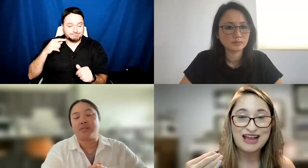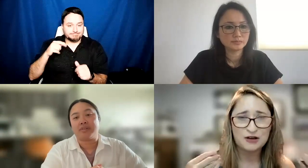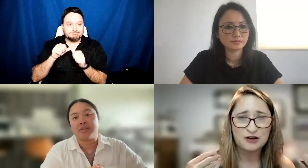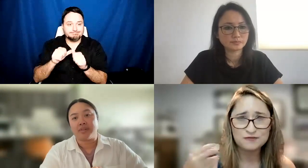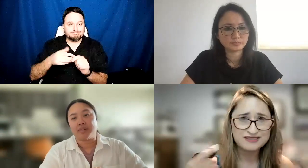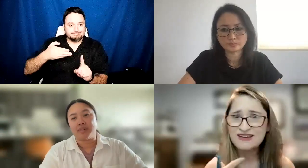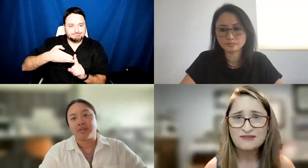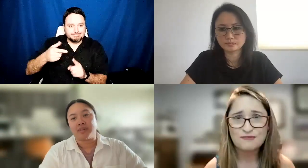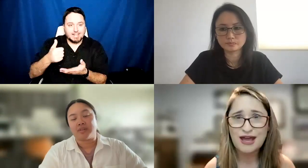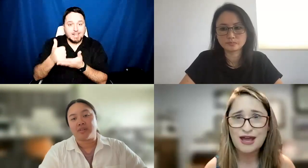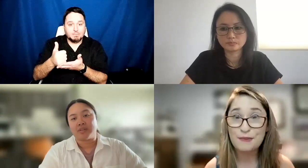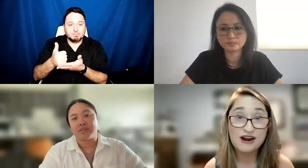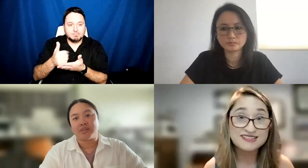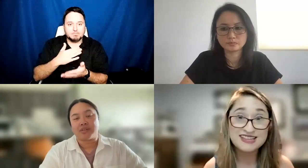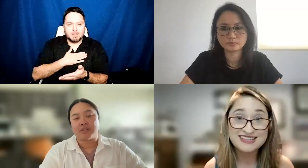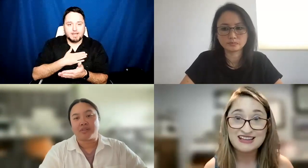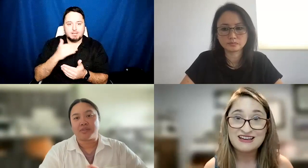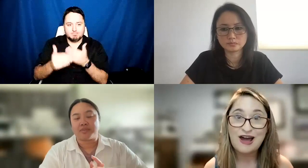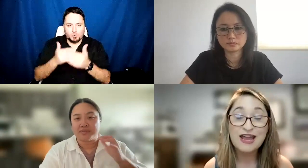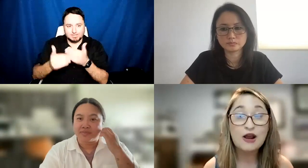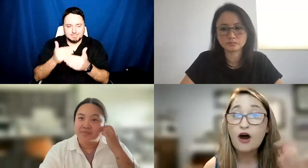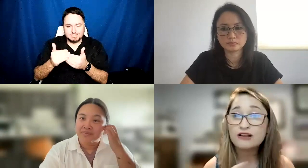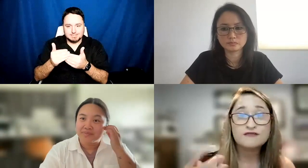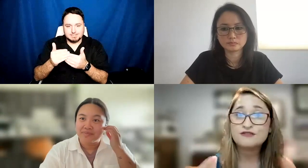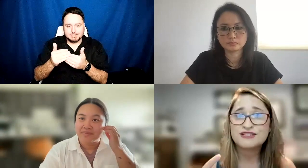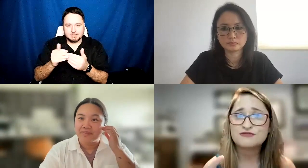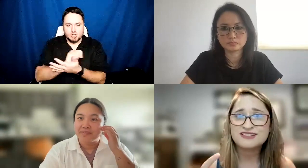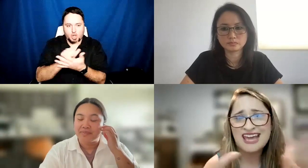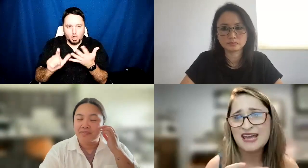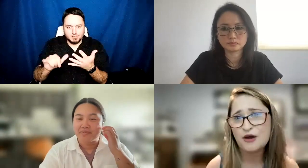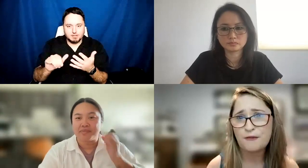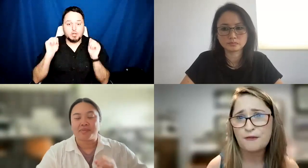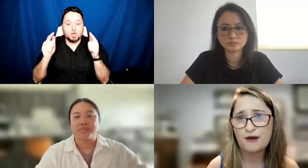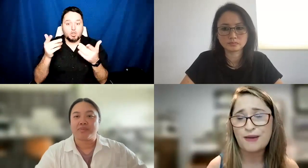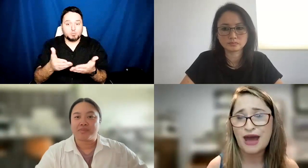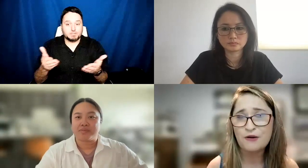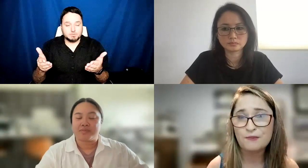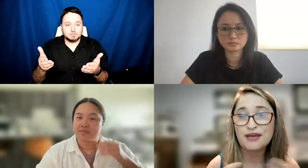and actually helps my processing. And all of those resources came about